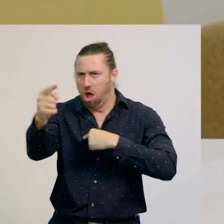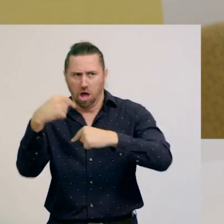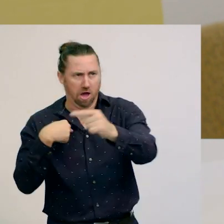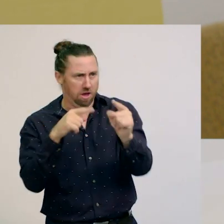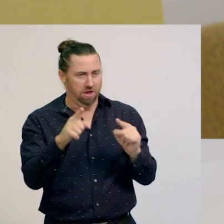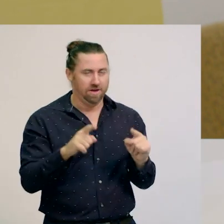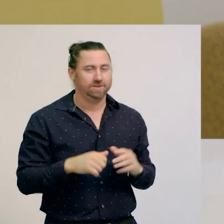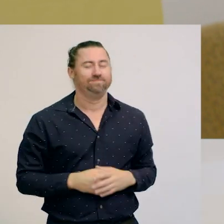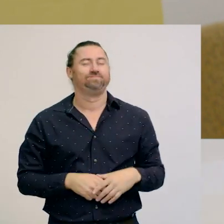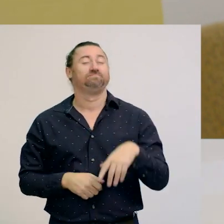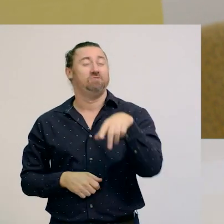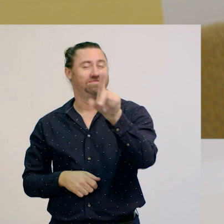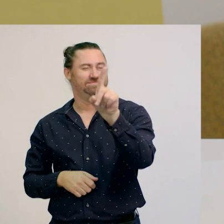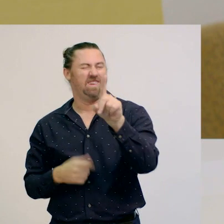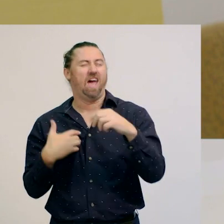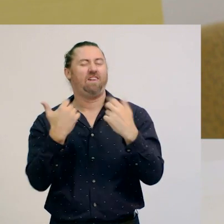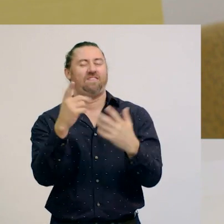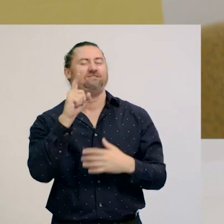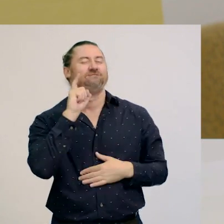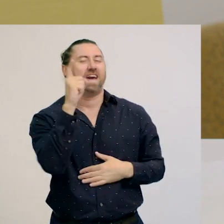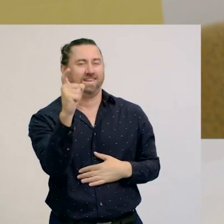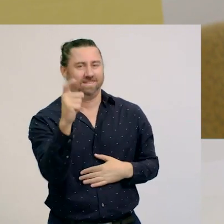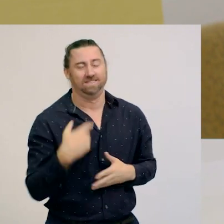let's have some fun with them. Let's play a new card game,